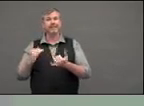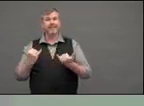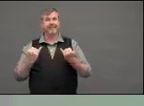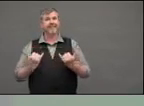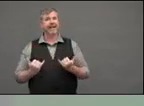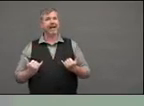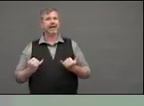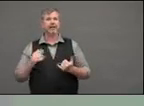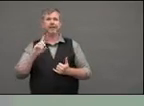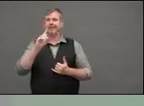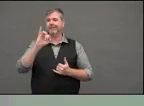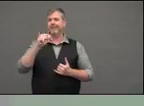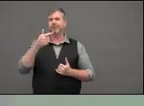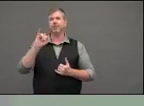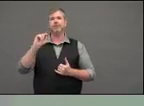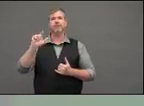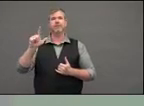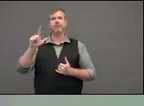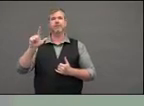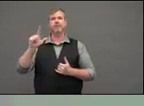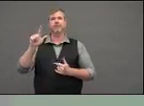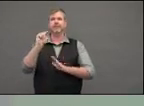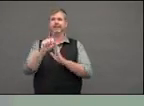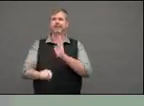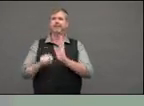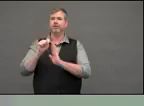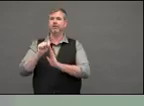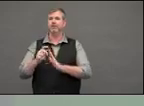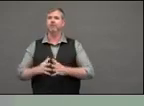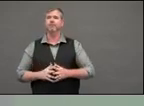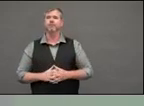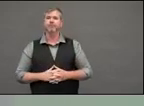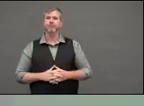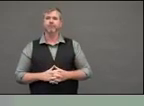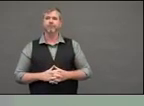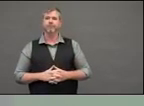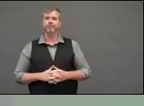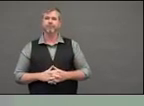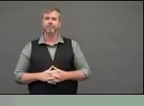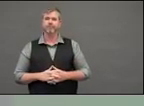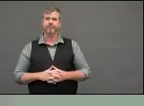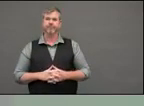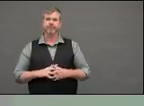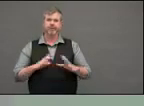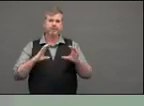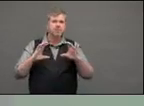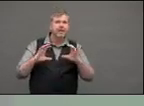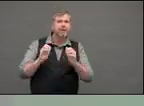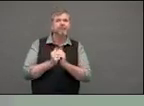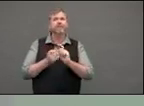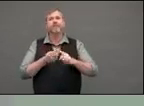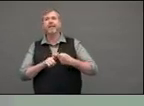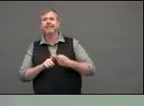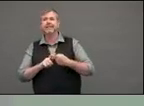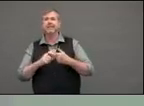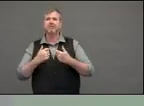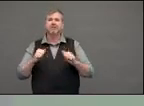lot you know communicating with their friends finding new ways to hang out virtually i know right now